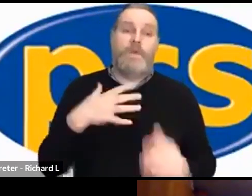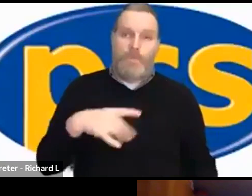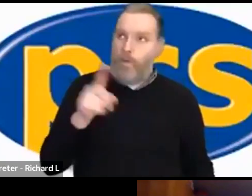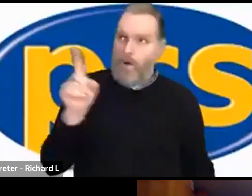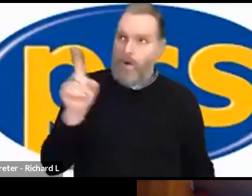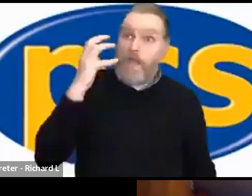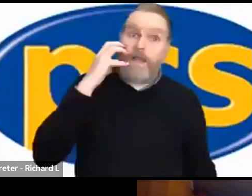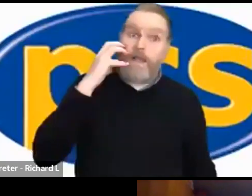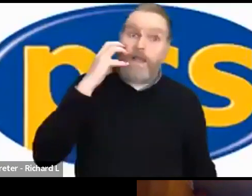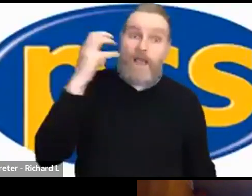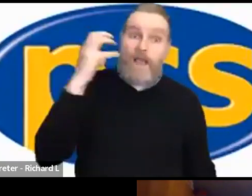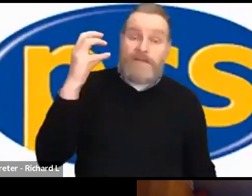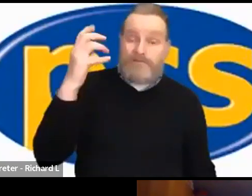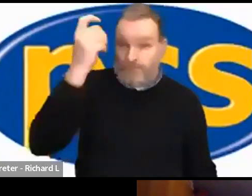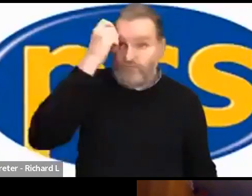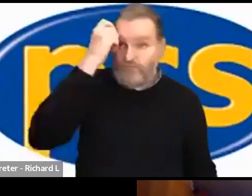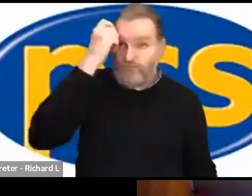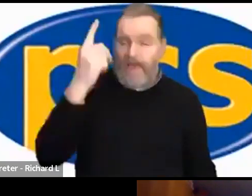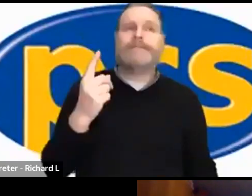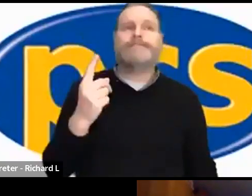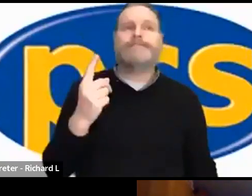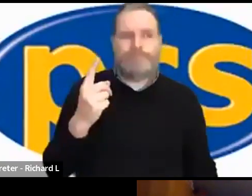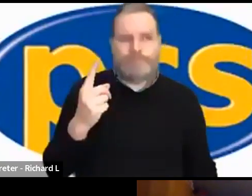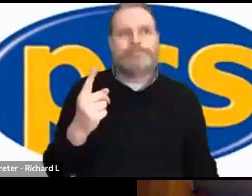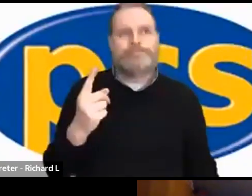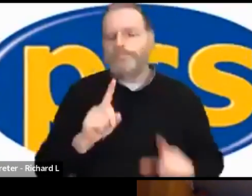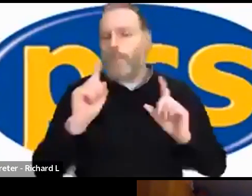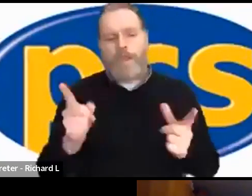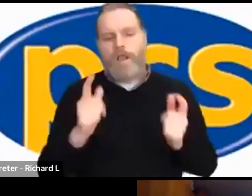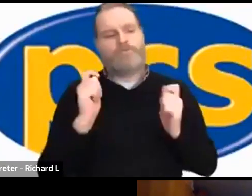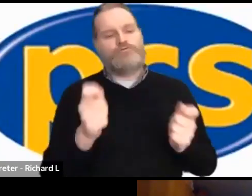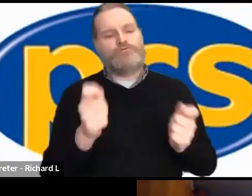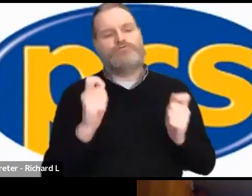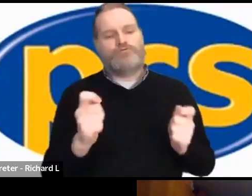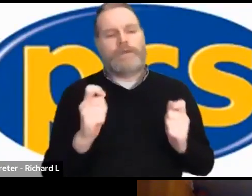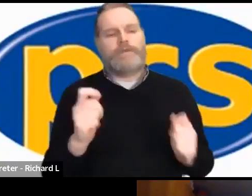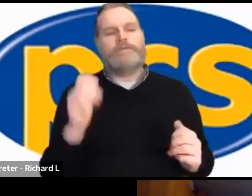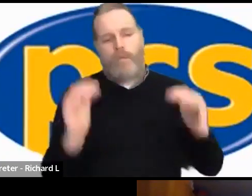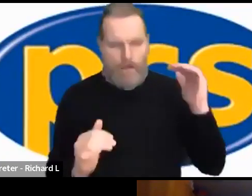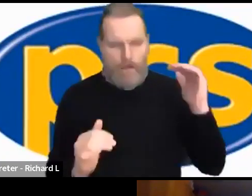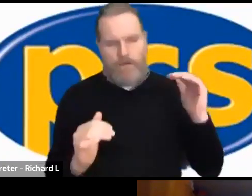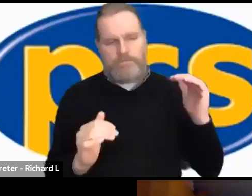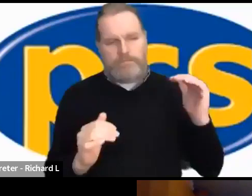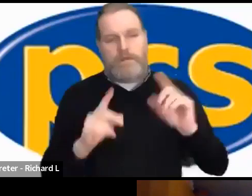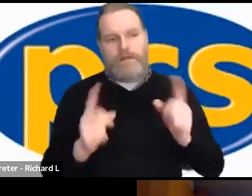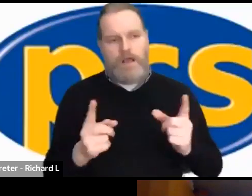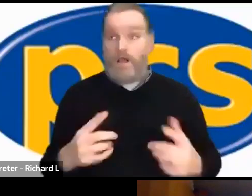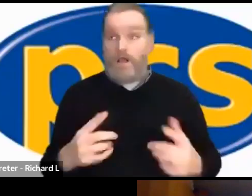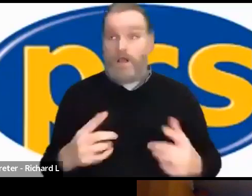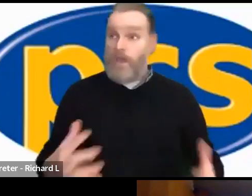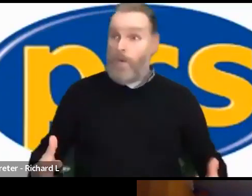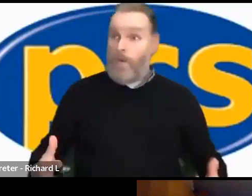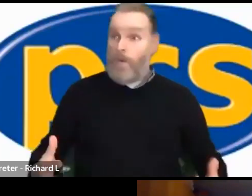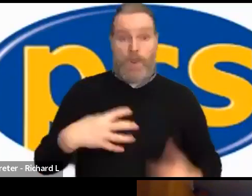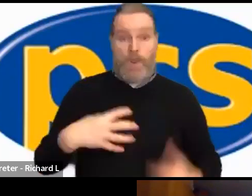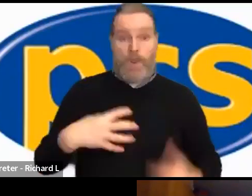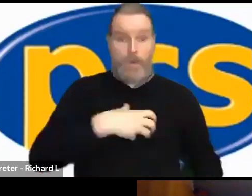If the Government the Government realises they cannot. realizes they cannot take you for granted. So to finish Fran finish. Fran, we believe we're in the strongest position as a